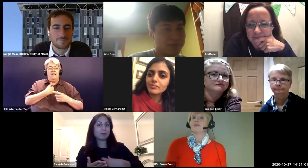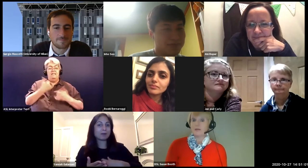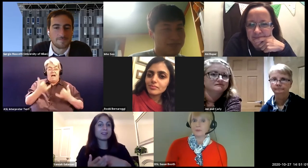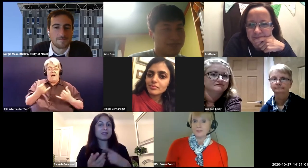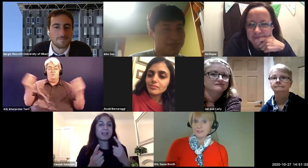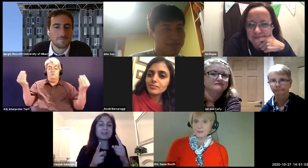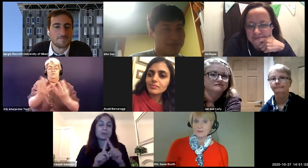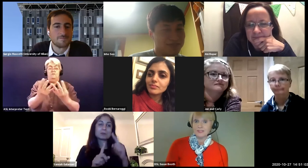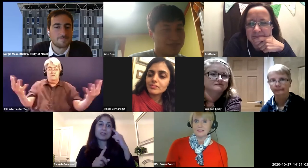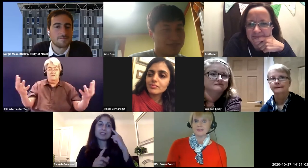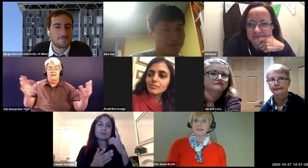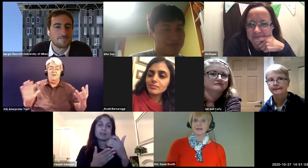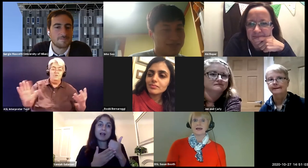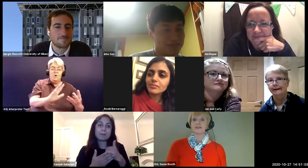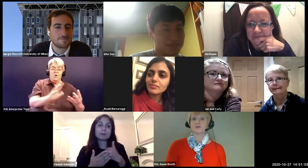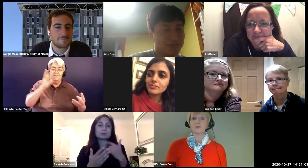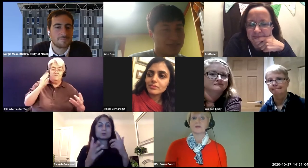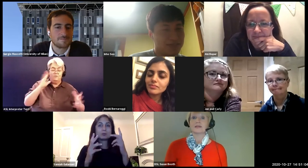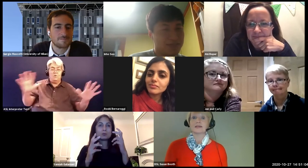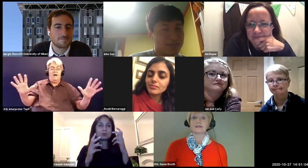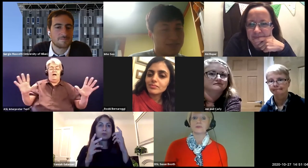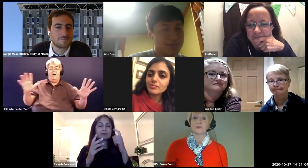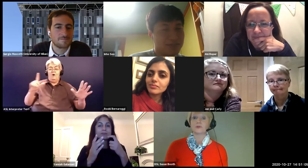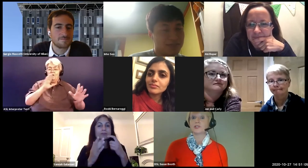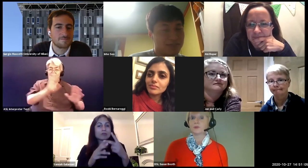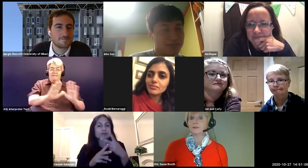people's experiences and it's also about thinking that we're all human